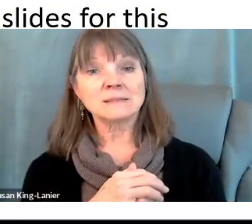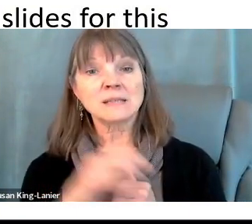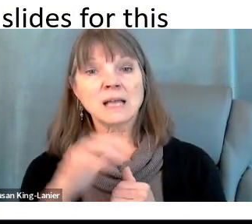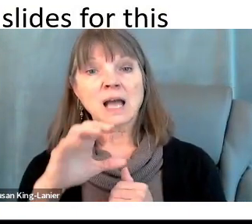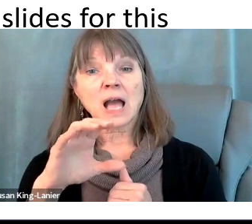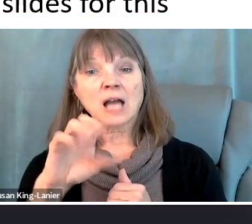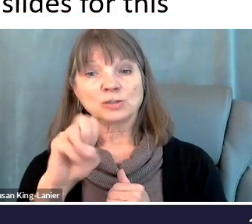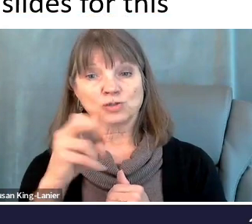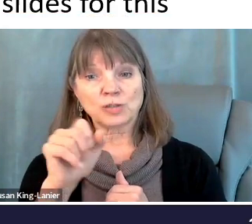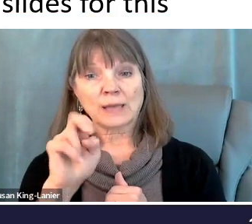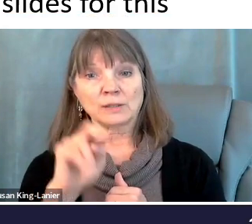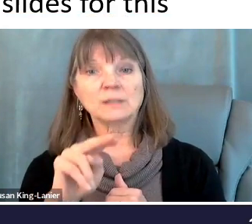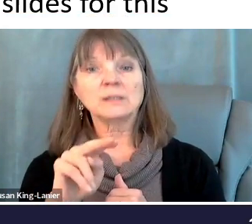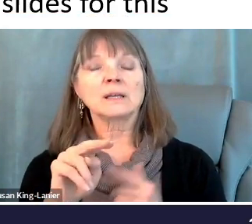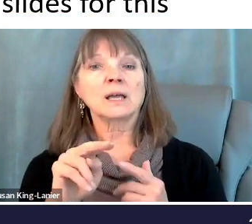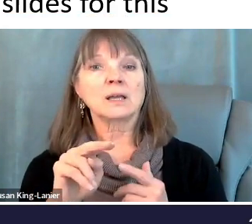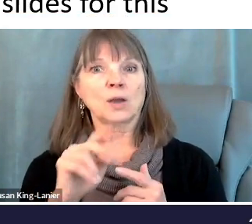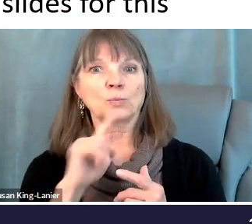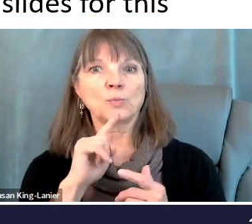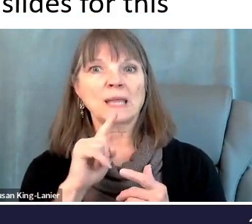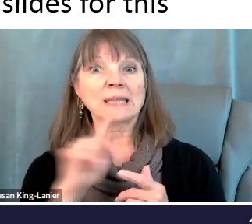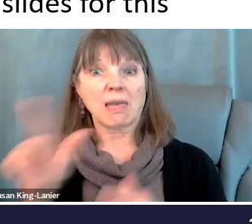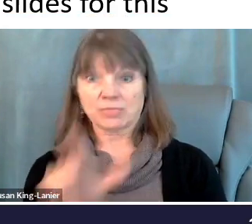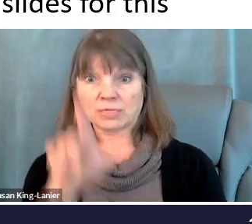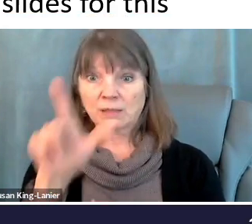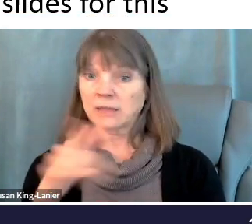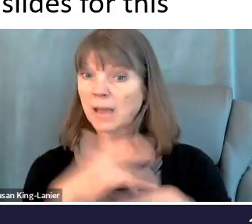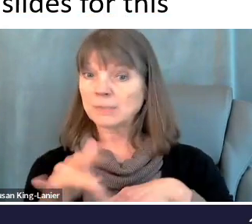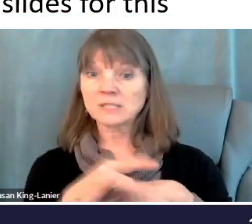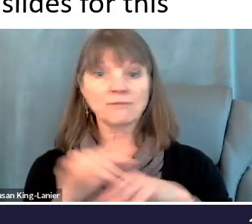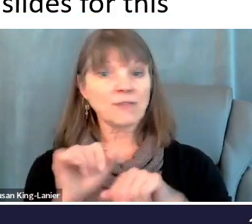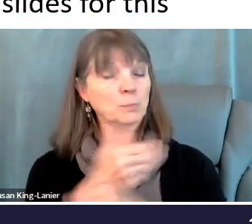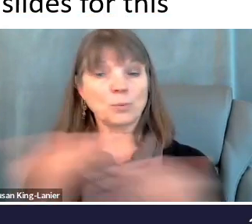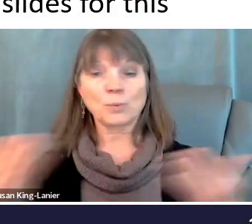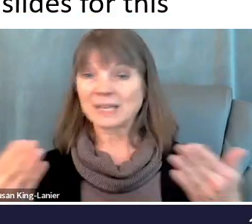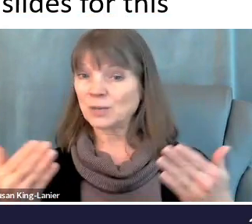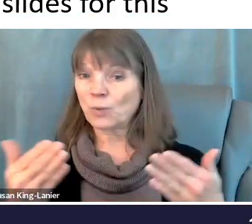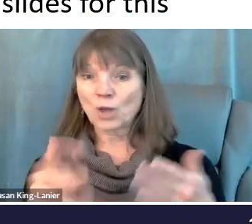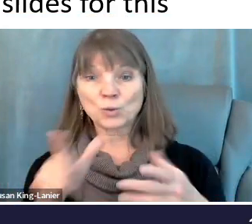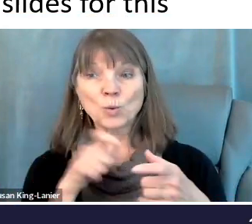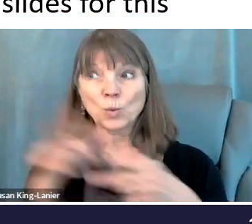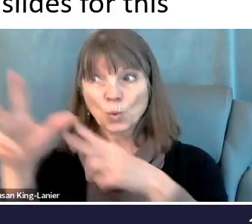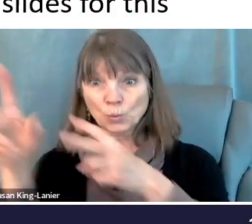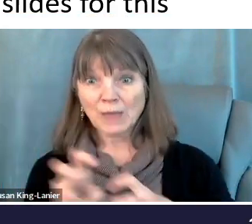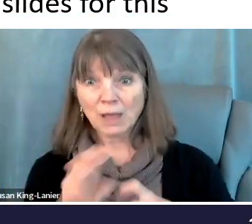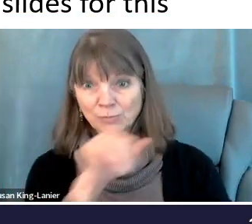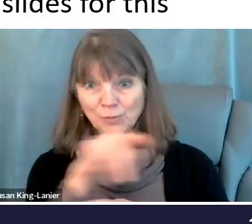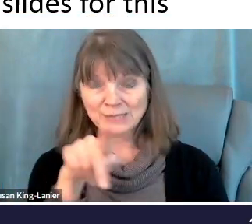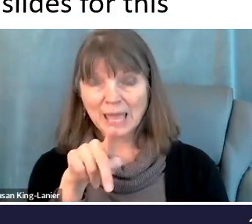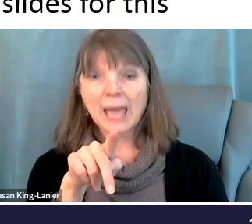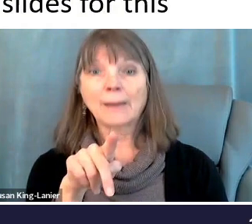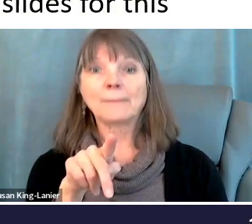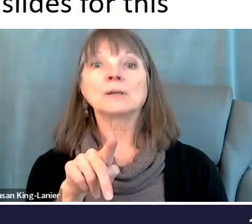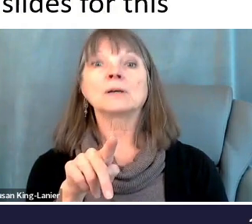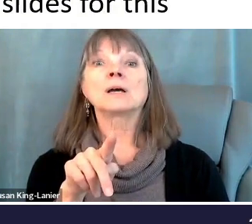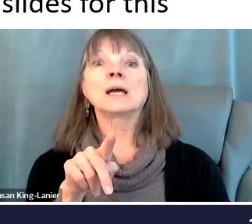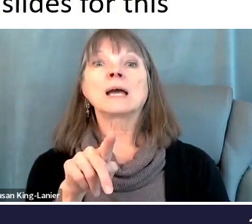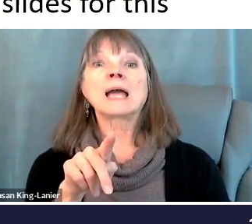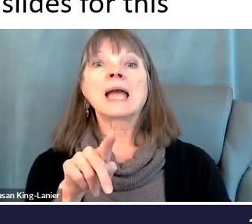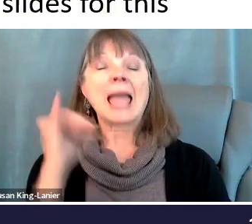So the resources, absolutely. So the library is available for everyone in the app then that is full of of all